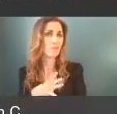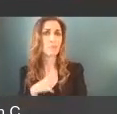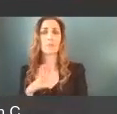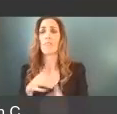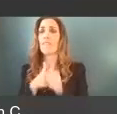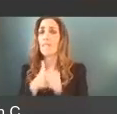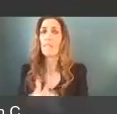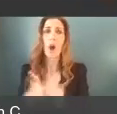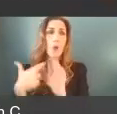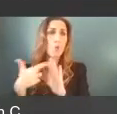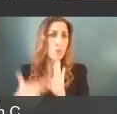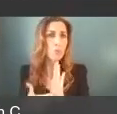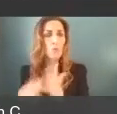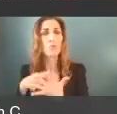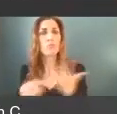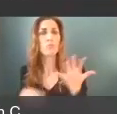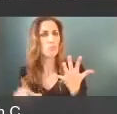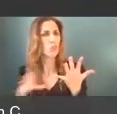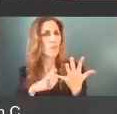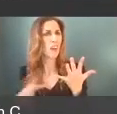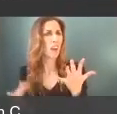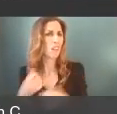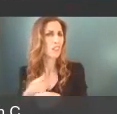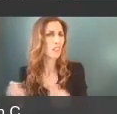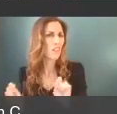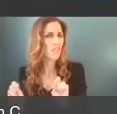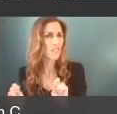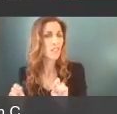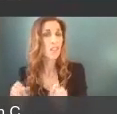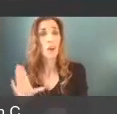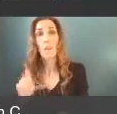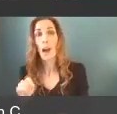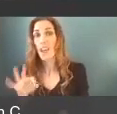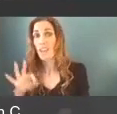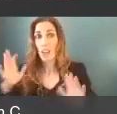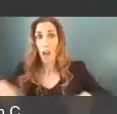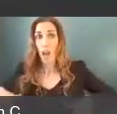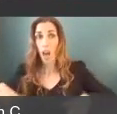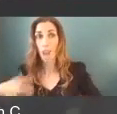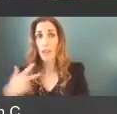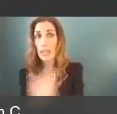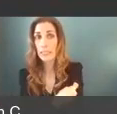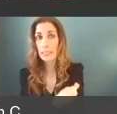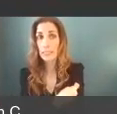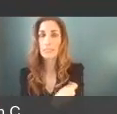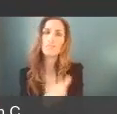should be a pretty safe undertaking but if you haven't been vaccinated, you know, maybe just think